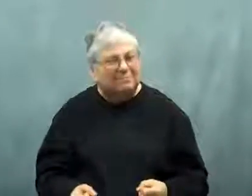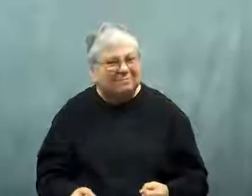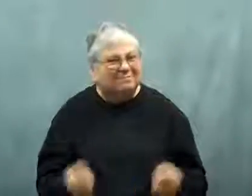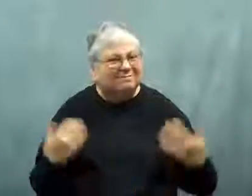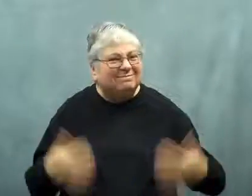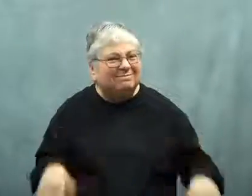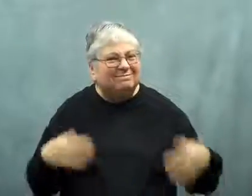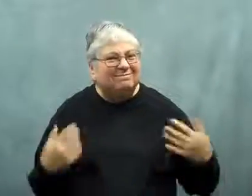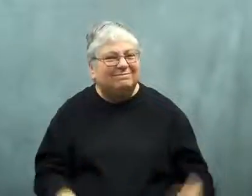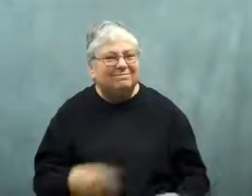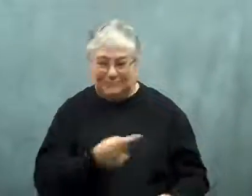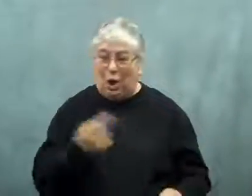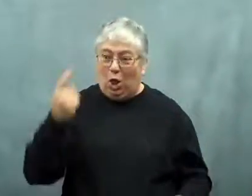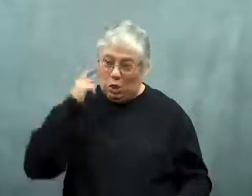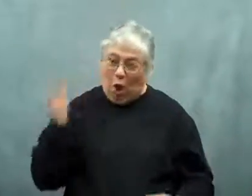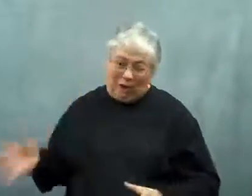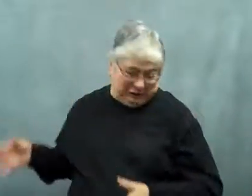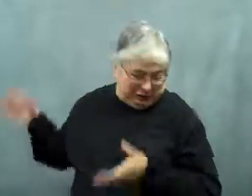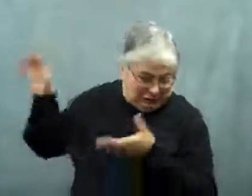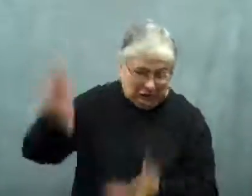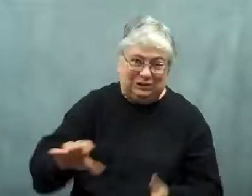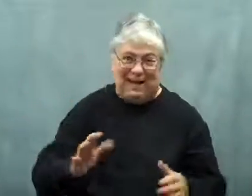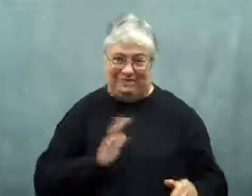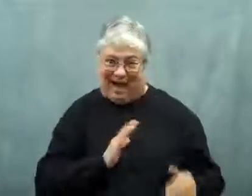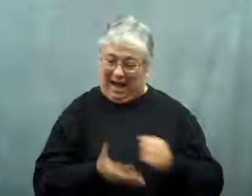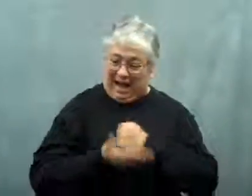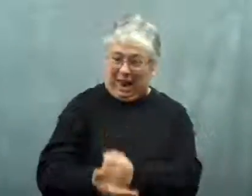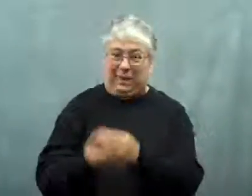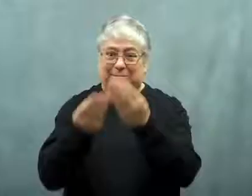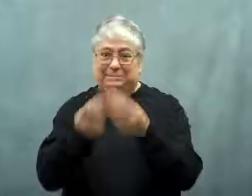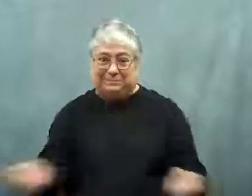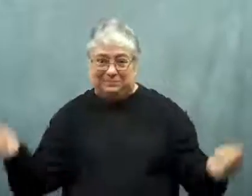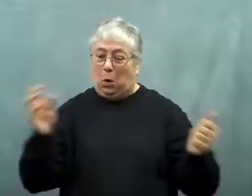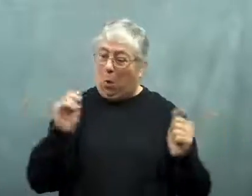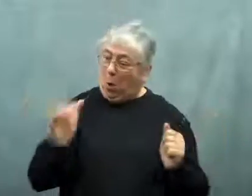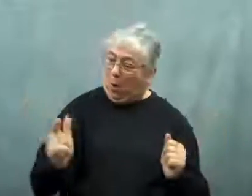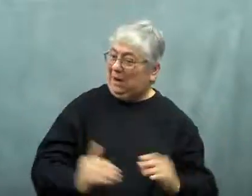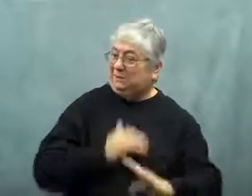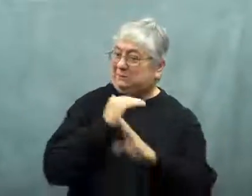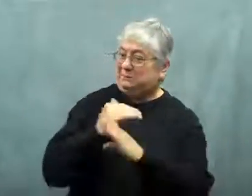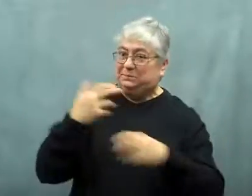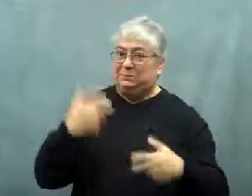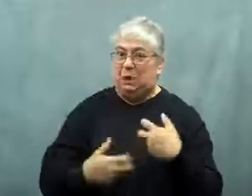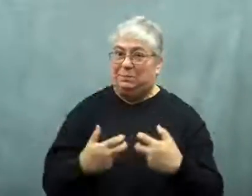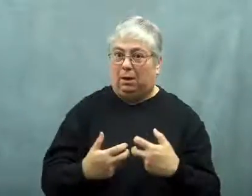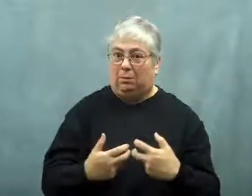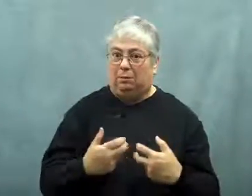It was thought that dumping the chemical would reduce damage,